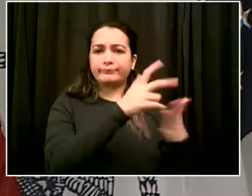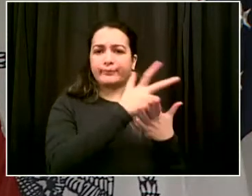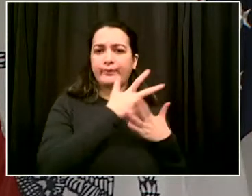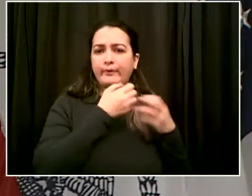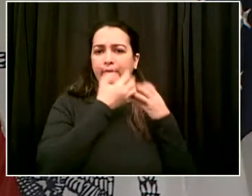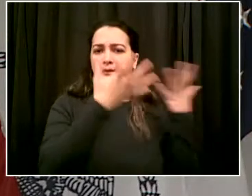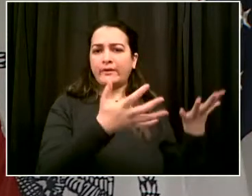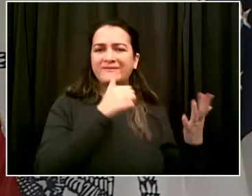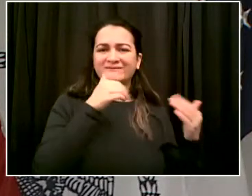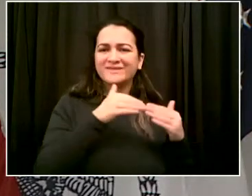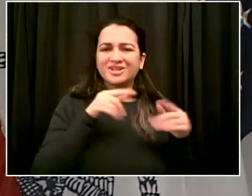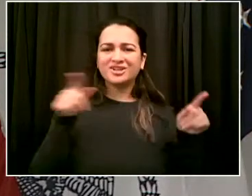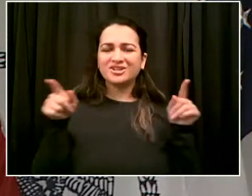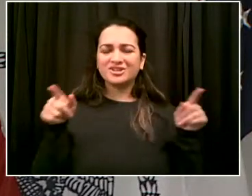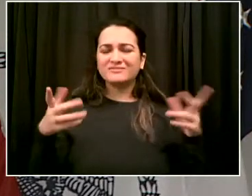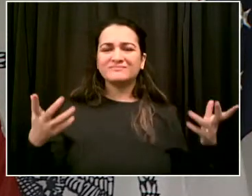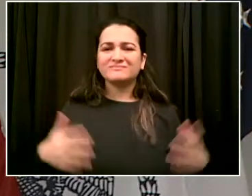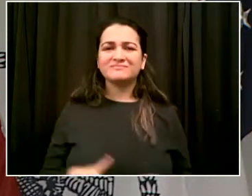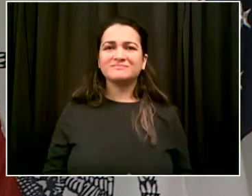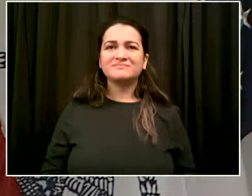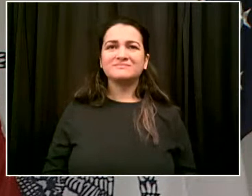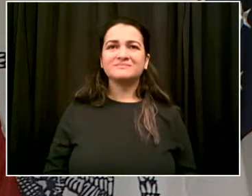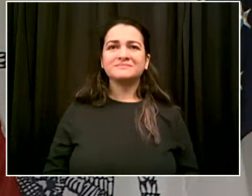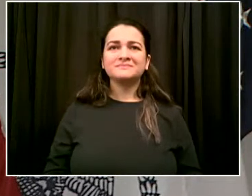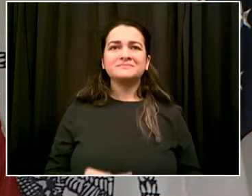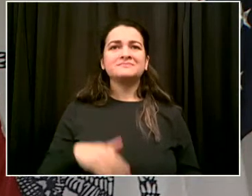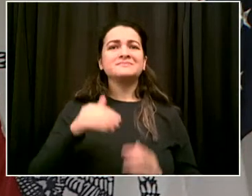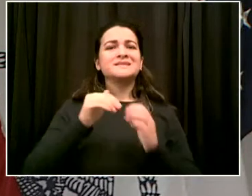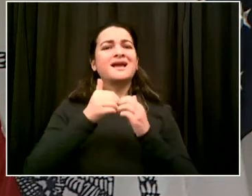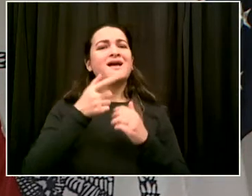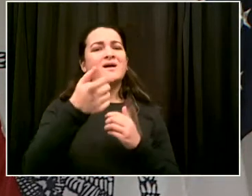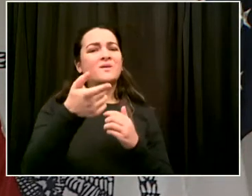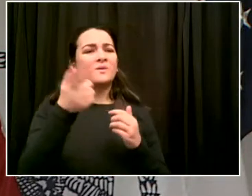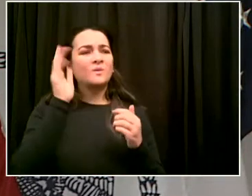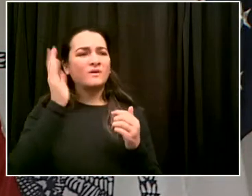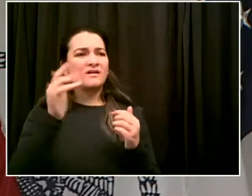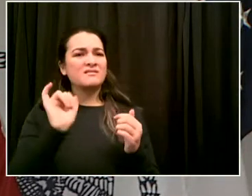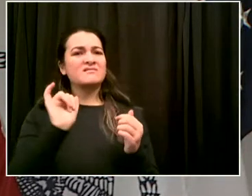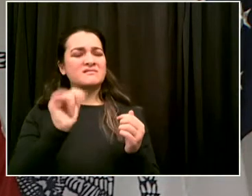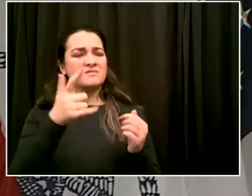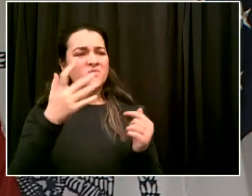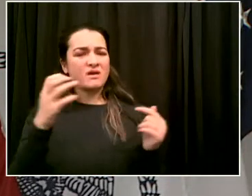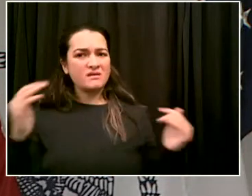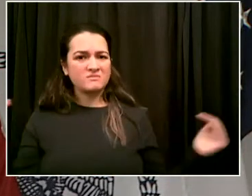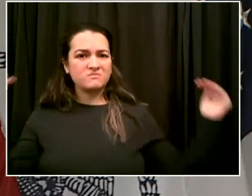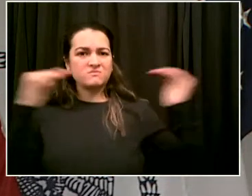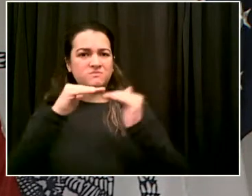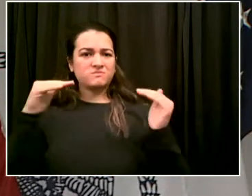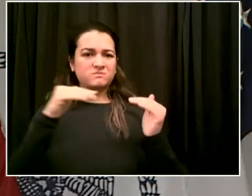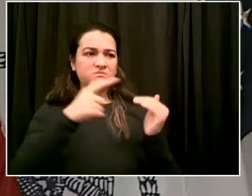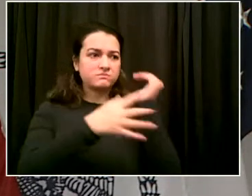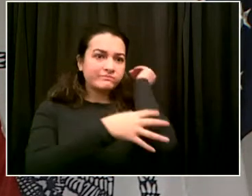SOUTH BRONX? WE ARE GOING TO BE TALKING G